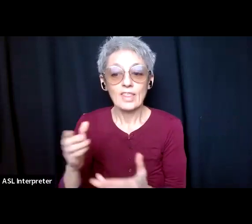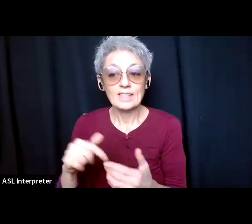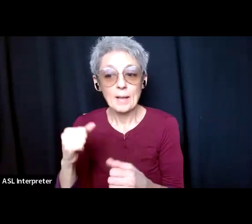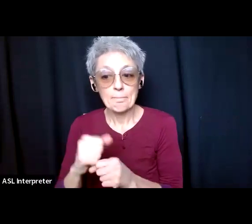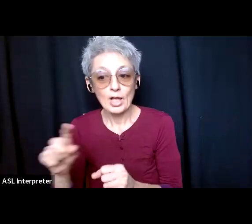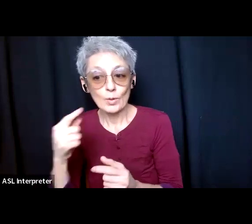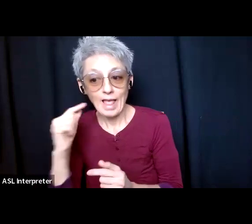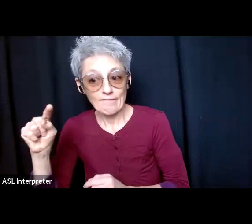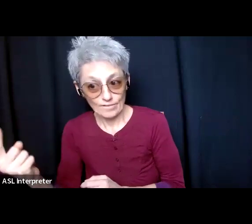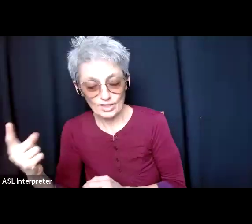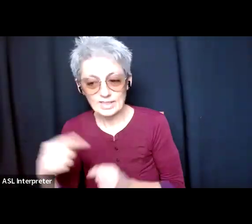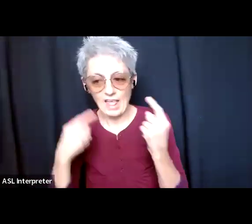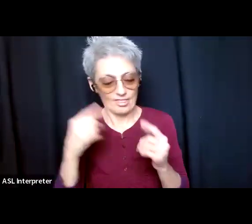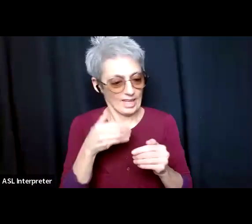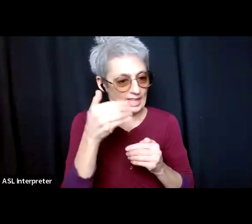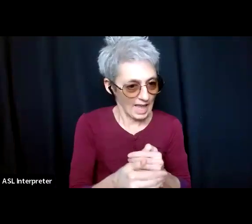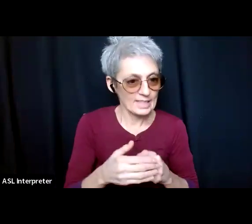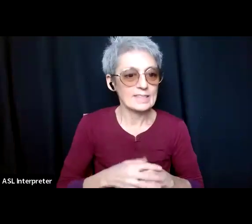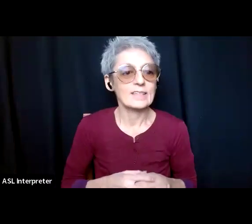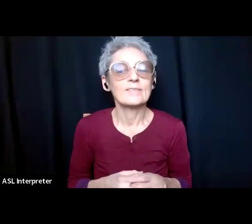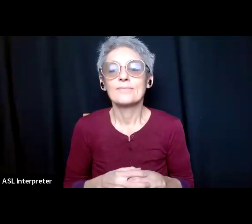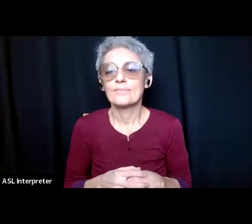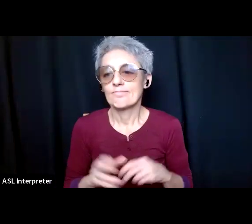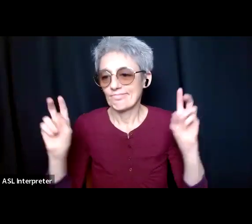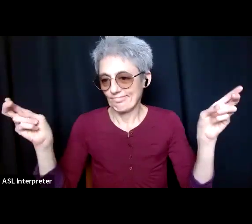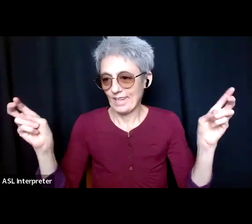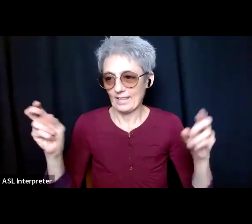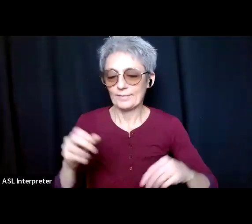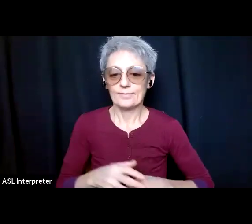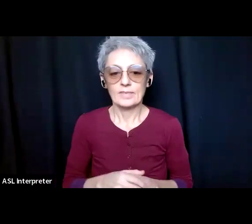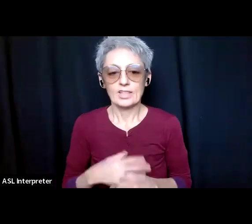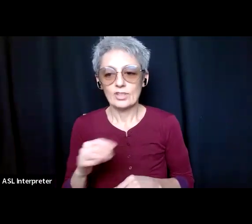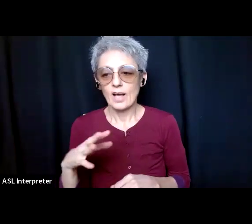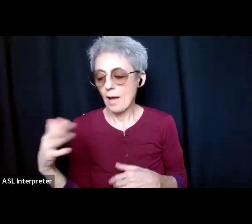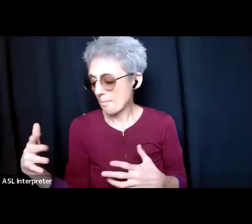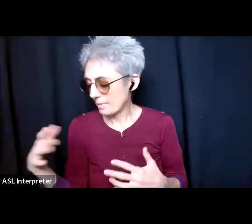So thank you very much for joining us today and I'm so pleased to hear your talk, Malte.